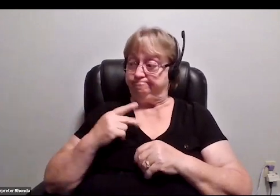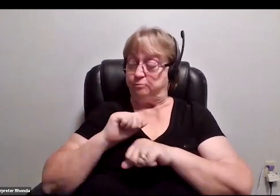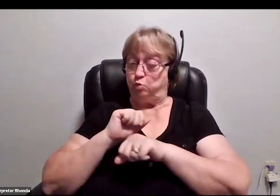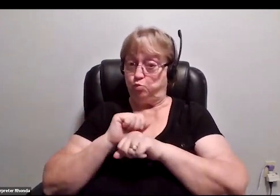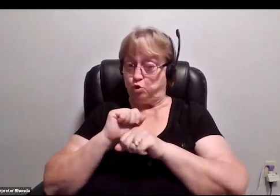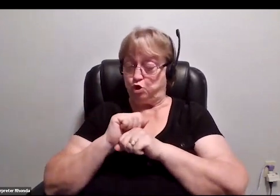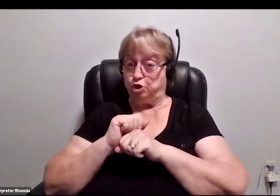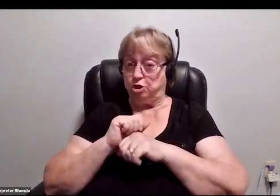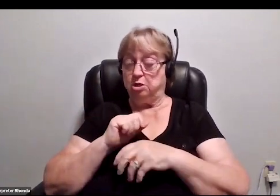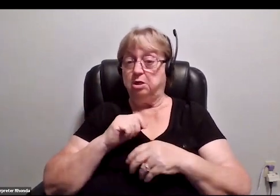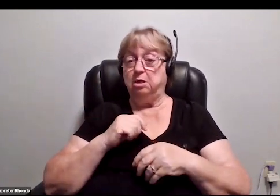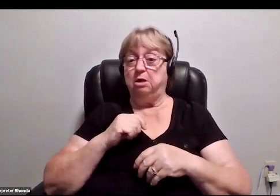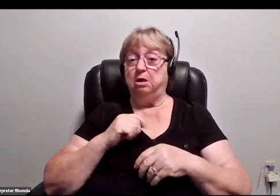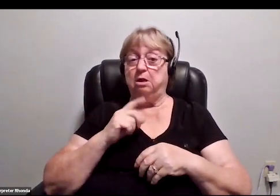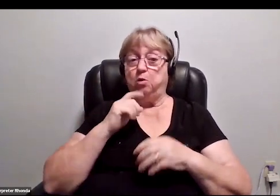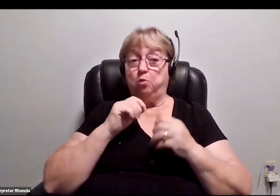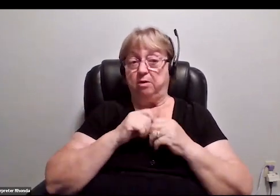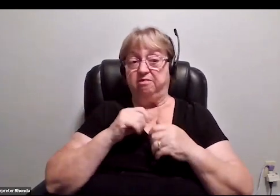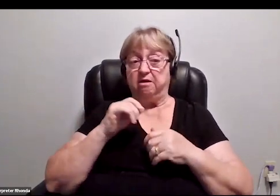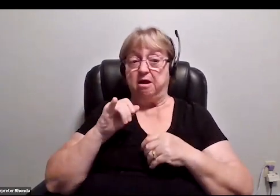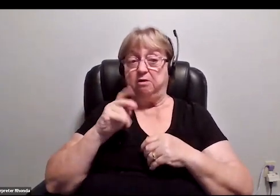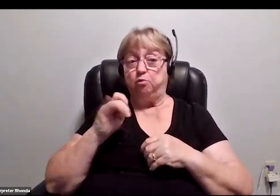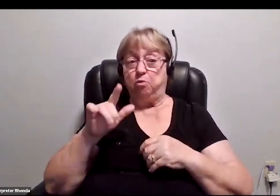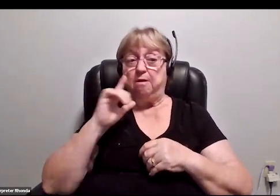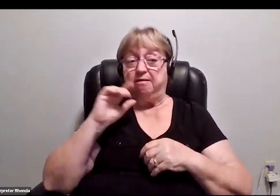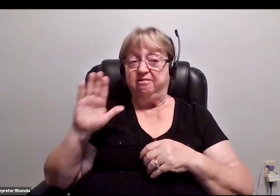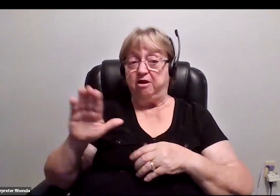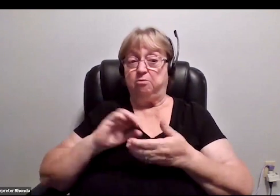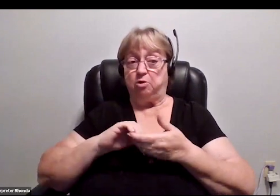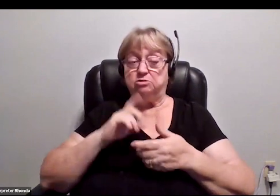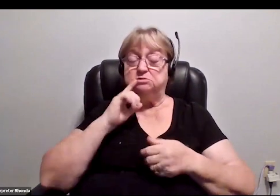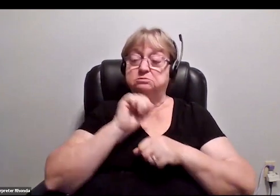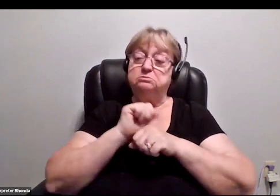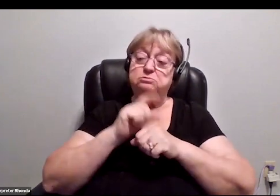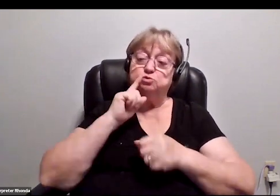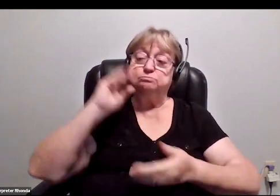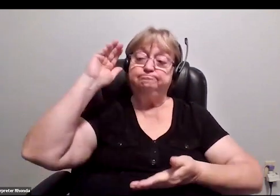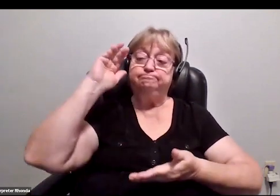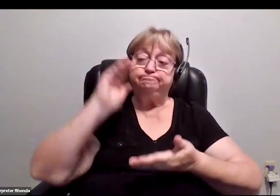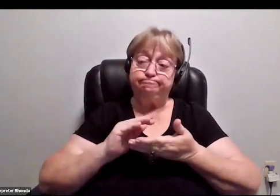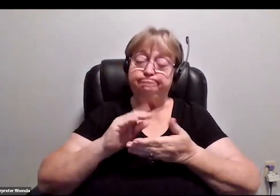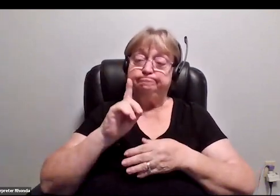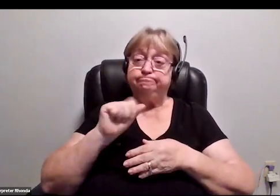and their associated partners work to increase disability awareness through our content.